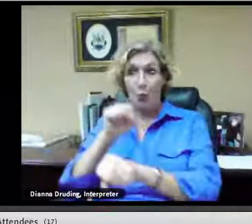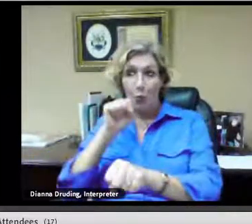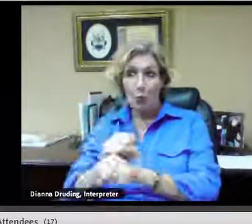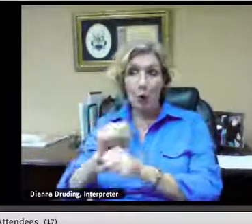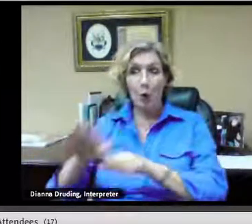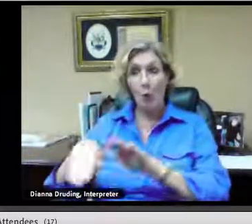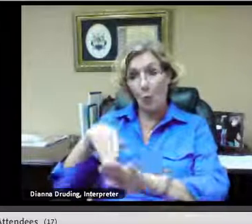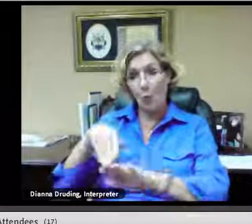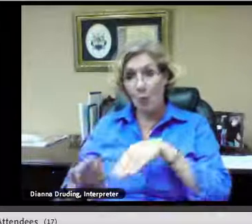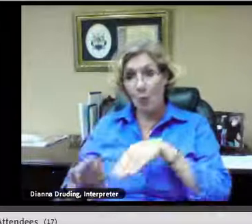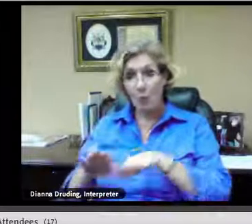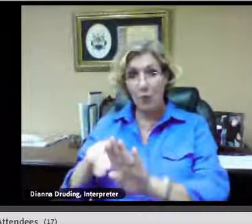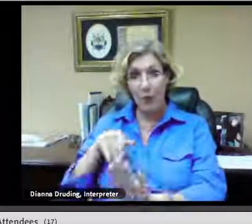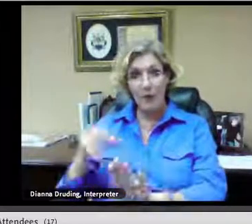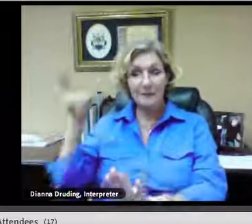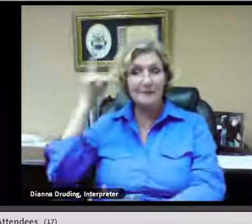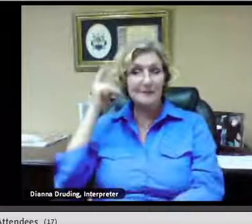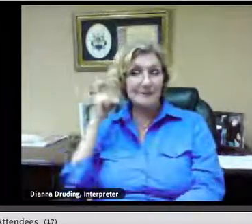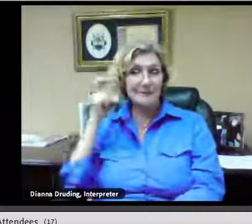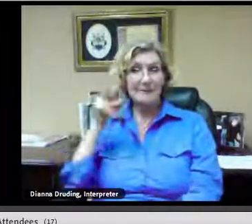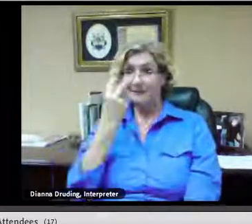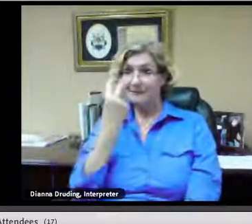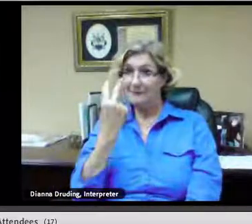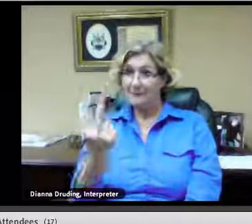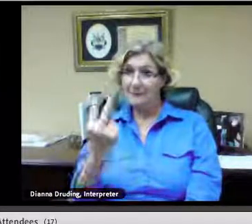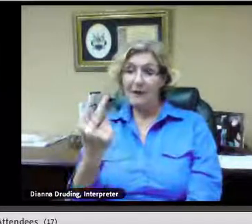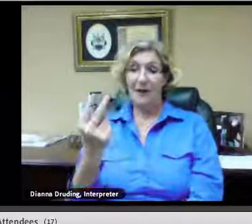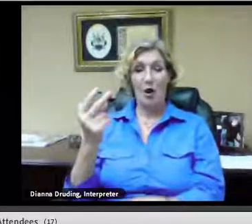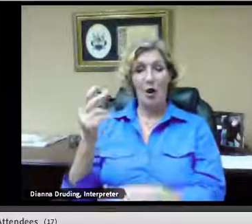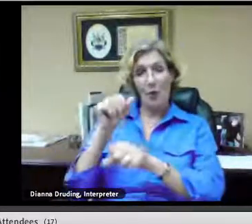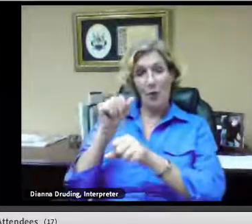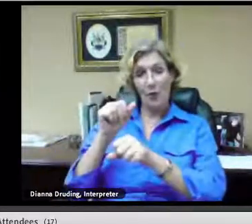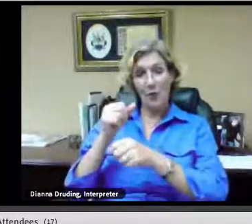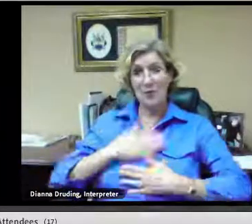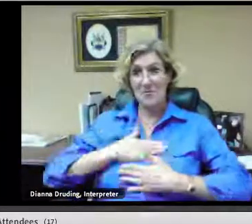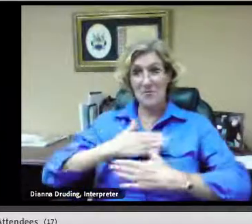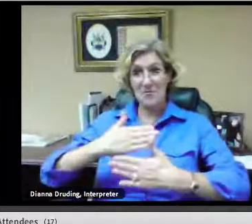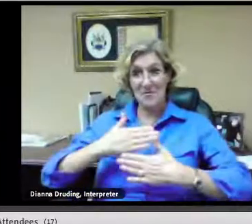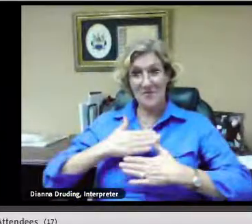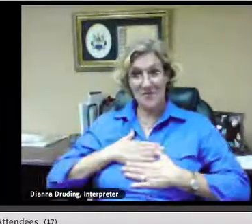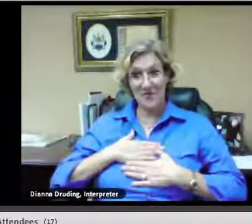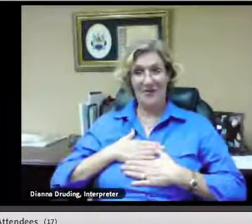that's a highly underrated one, right, maintain social relationships among others. Okay?